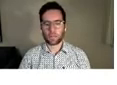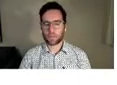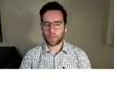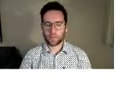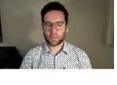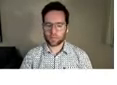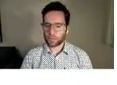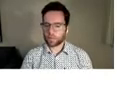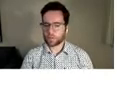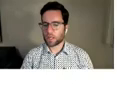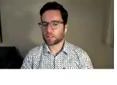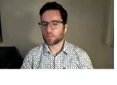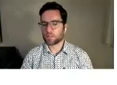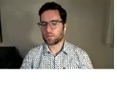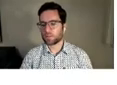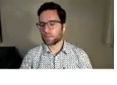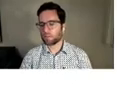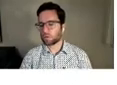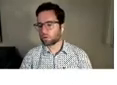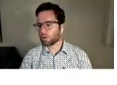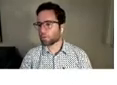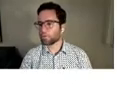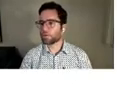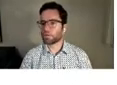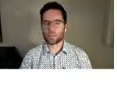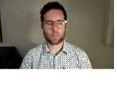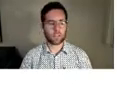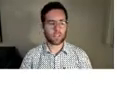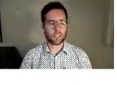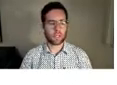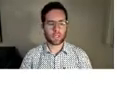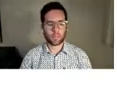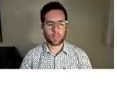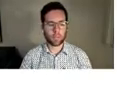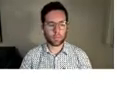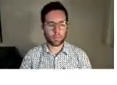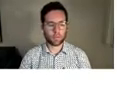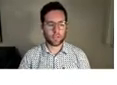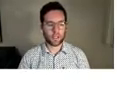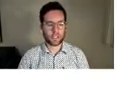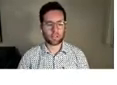and we faced several challenges in recruiting members of the community and keeping members'